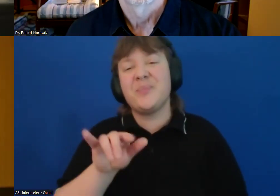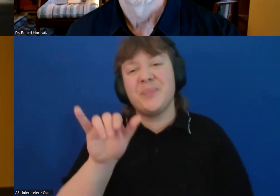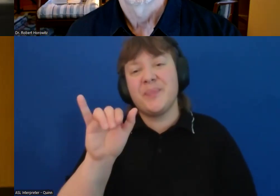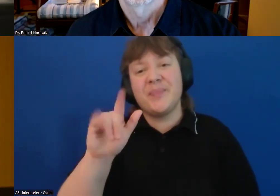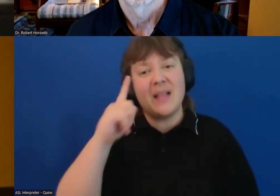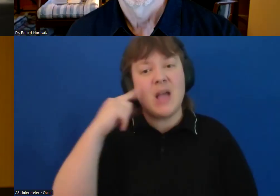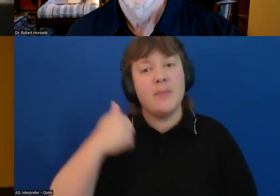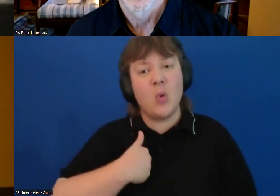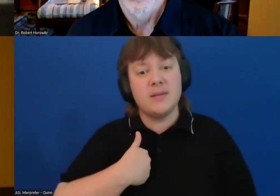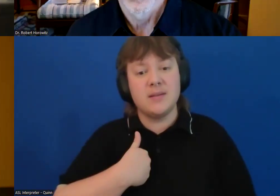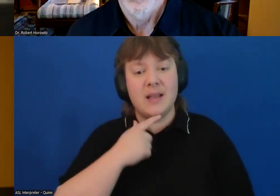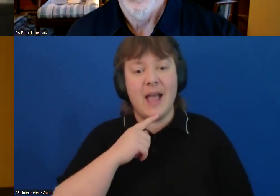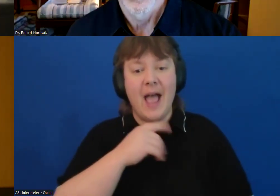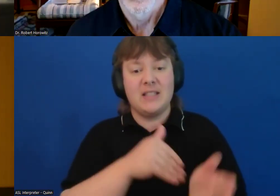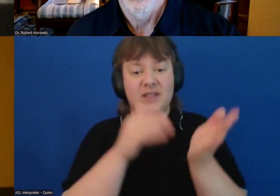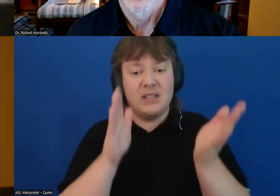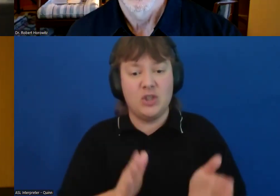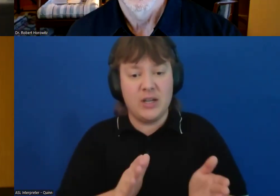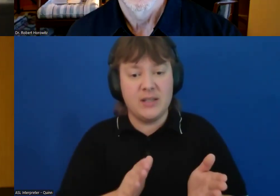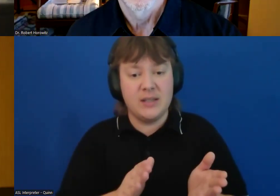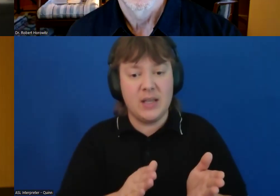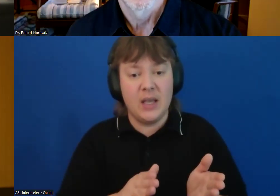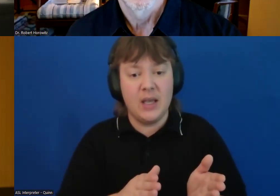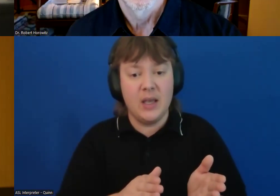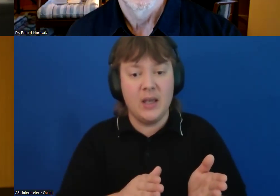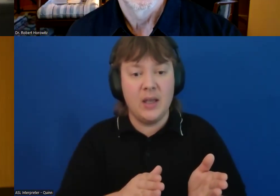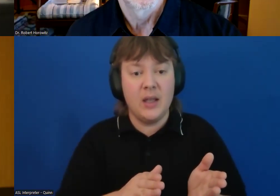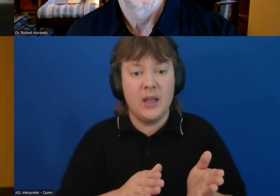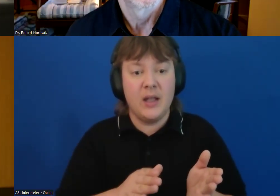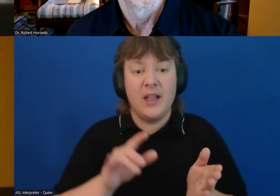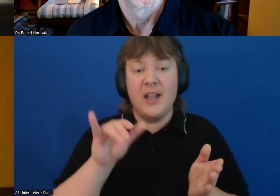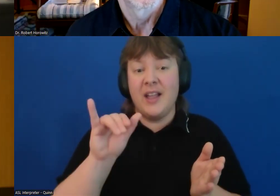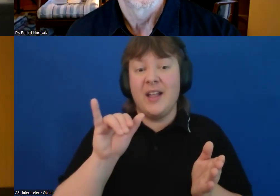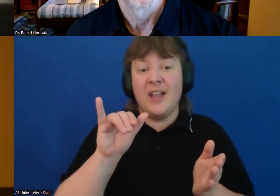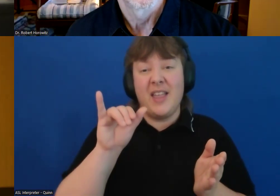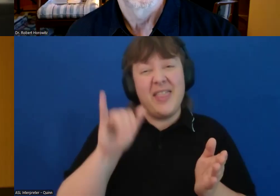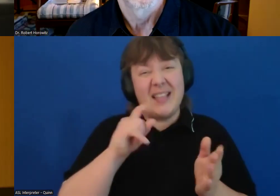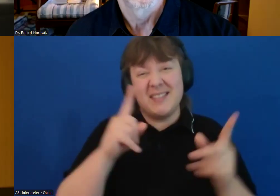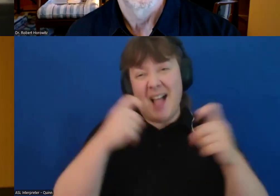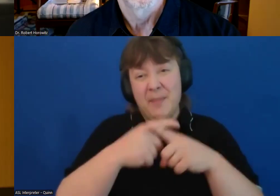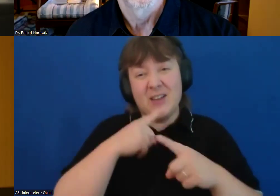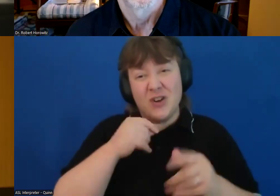to us as clinicians to make that's that's the complication of this whole process. Yeah. I